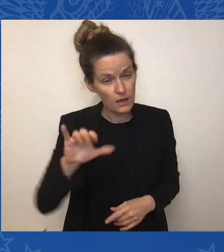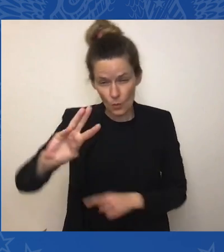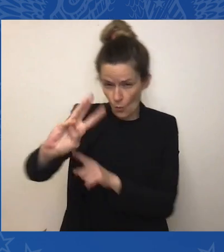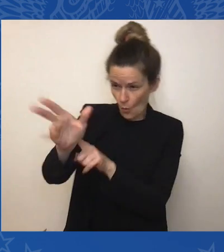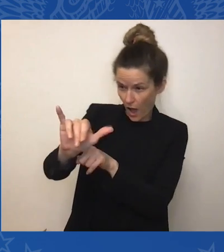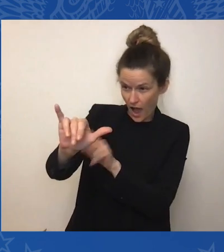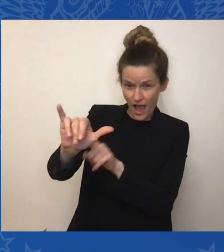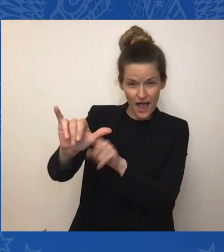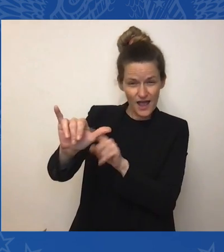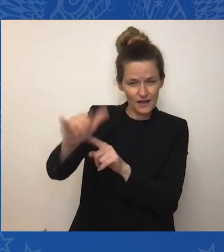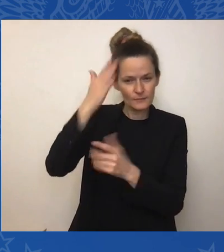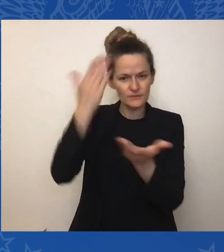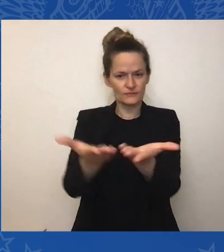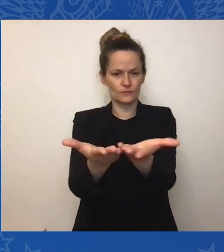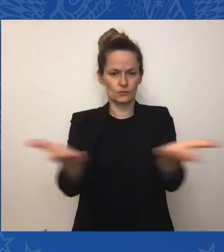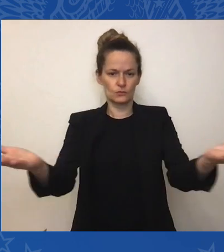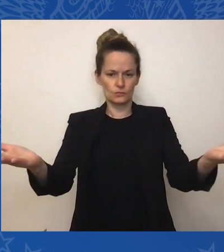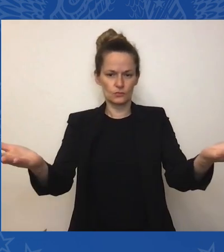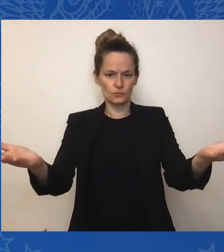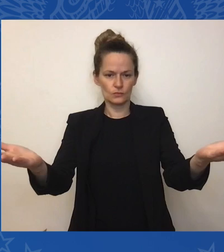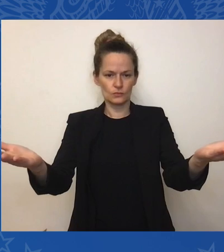it makes me more optimistic.